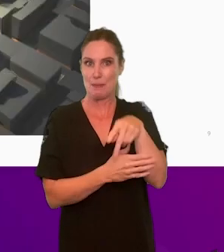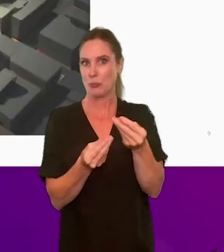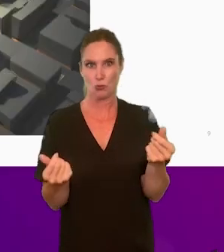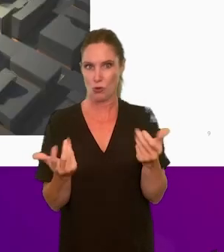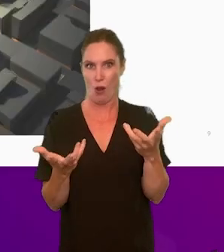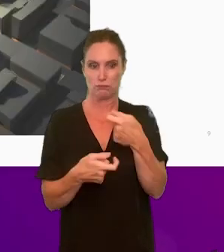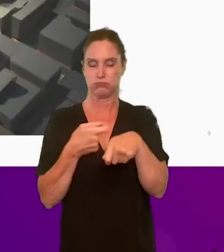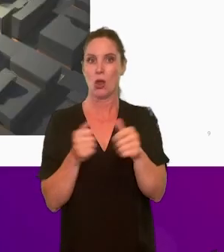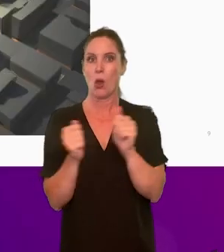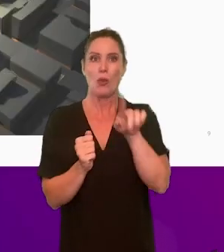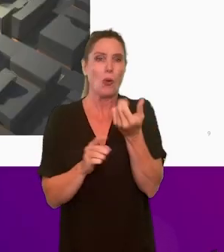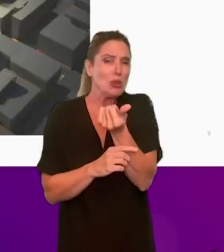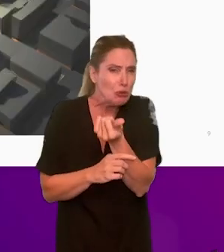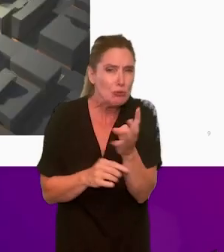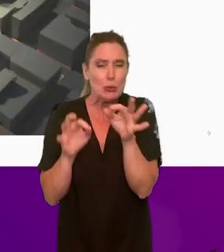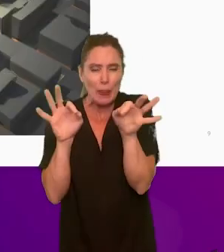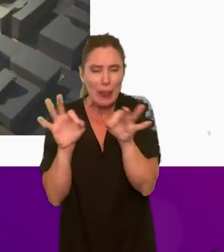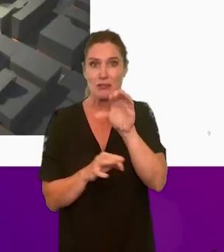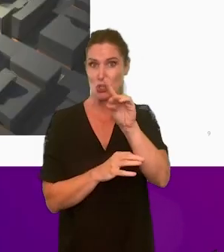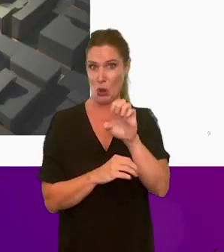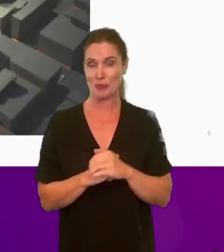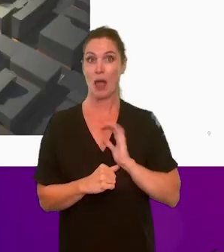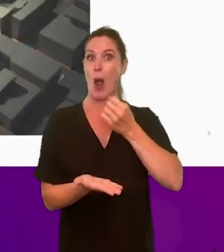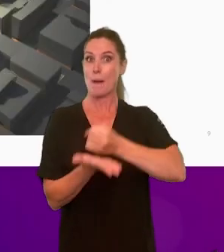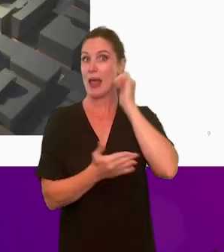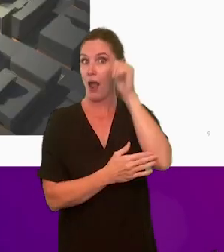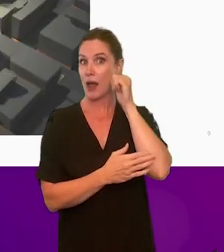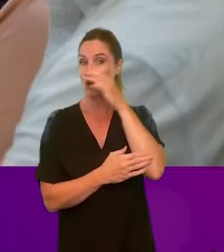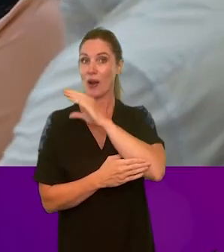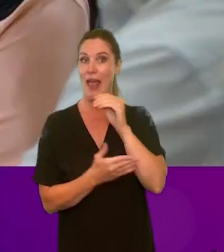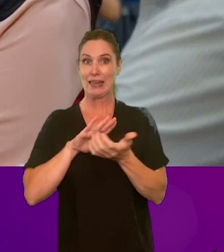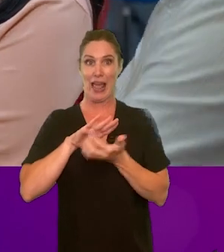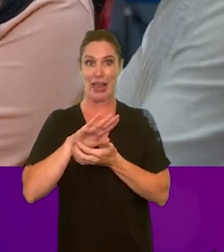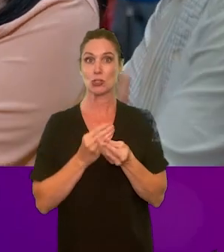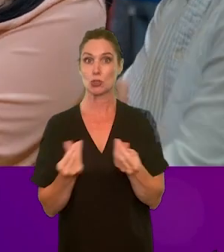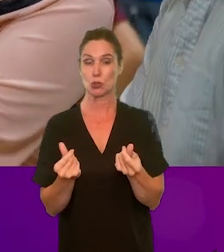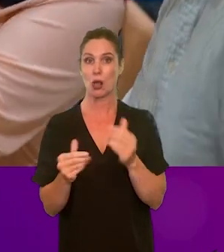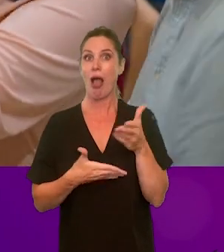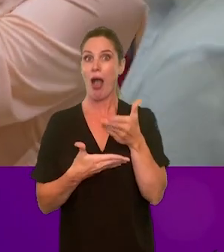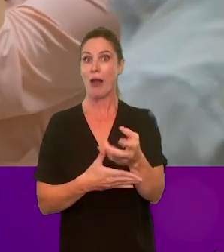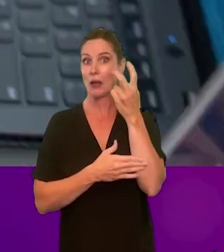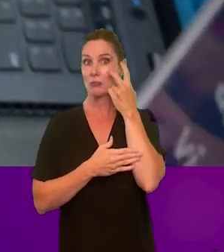Our patented auditory and tactile solution allows blind users to freely access geographic information